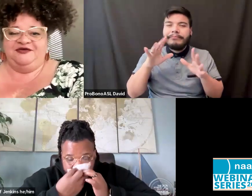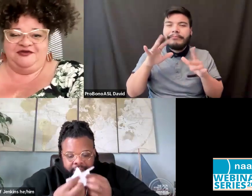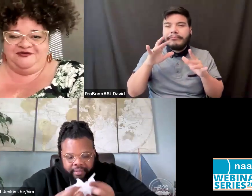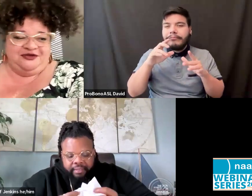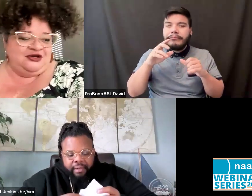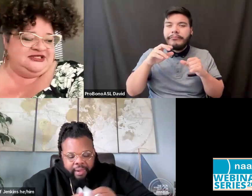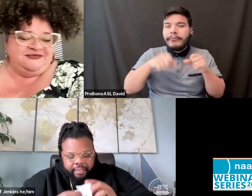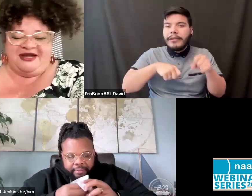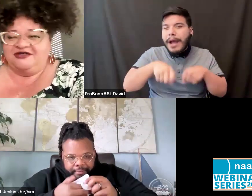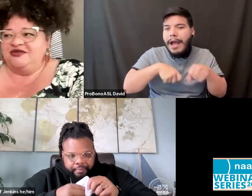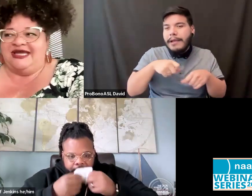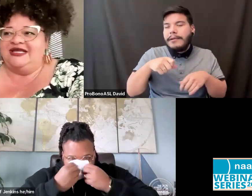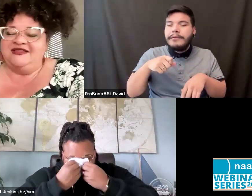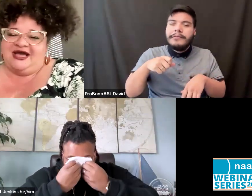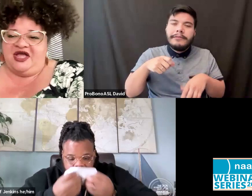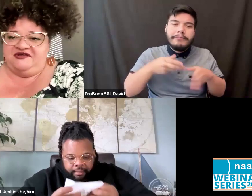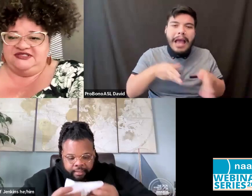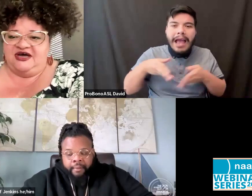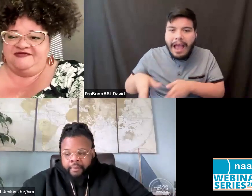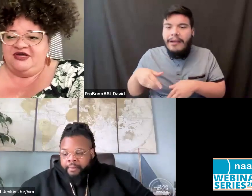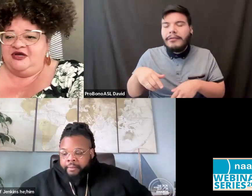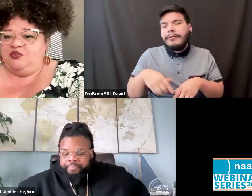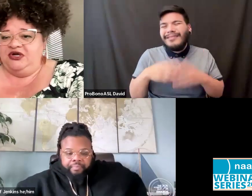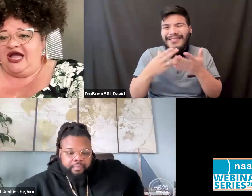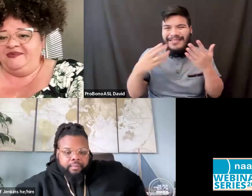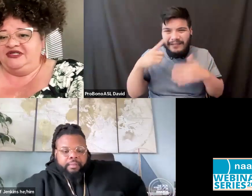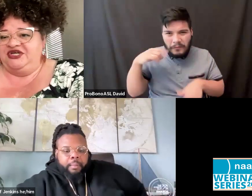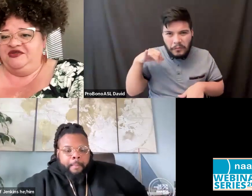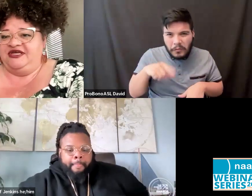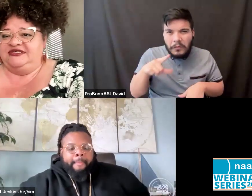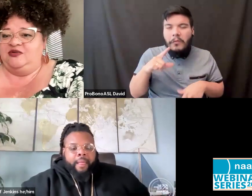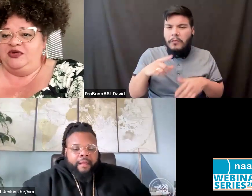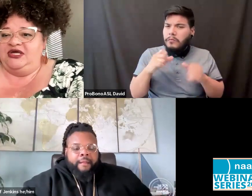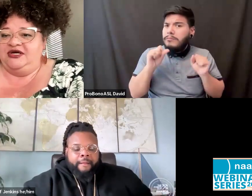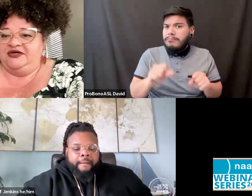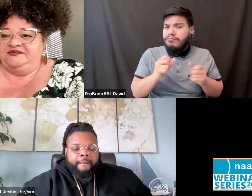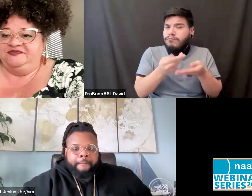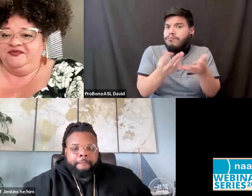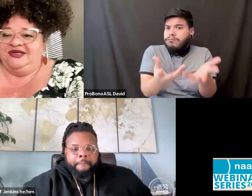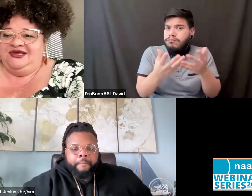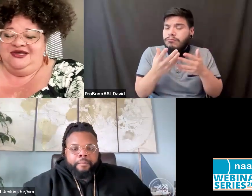for for long distance bikers or like any of that kind of stuff. We're happy to share things that we